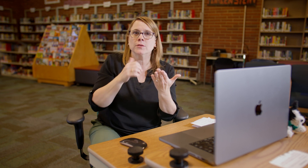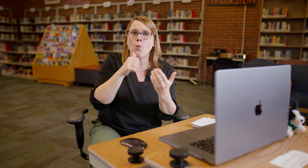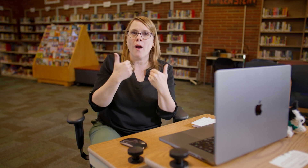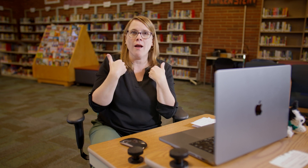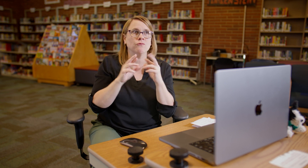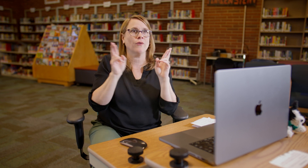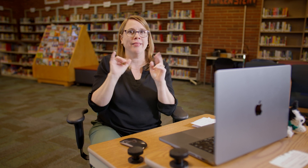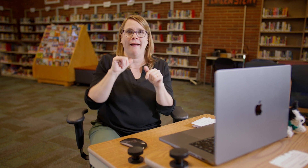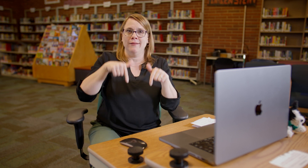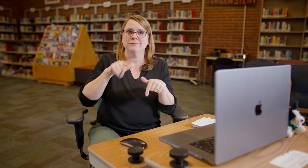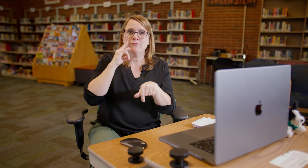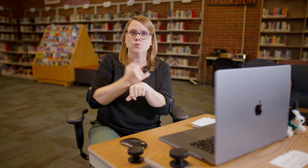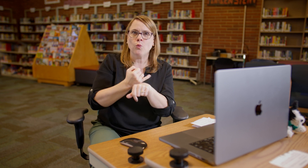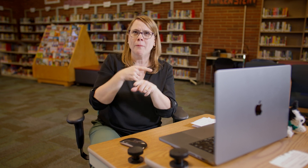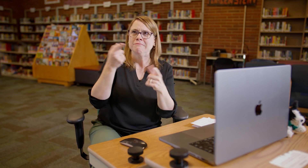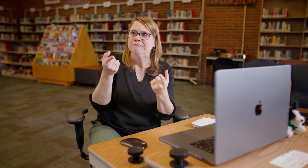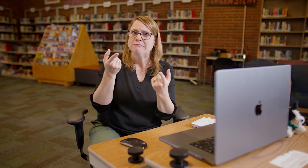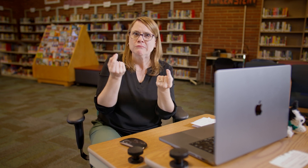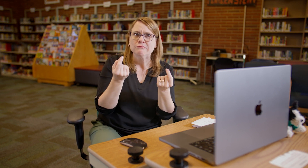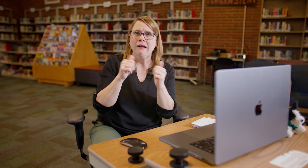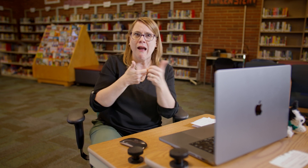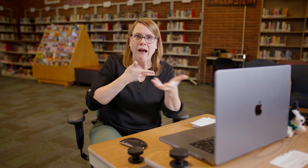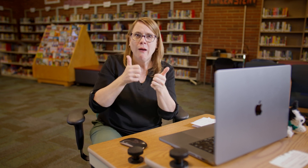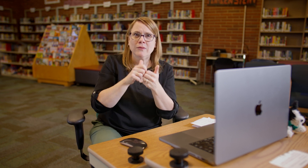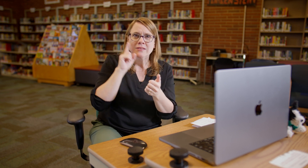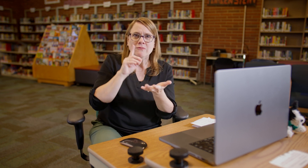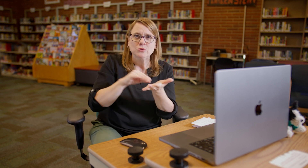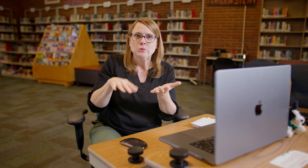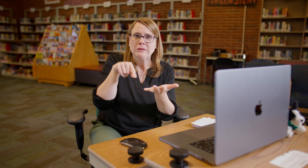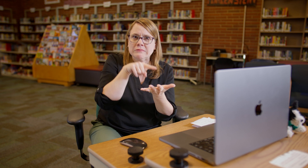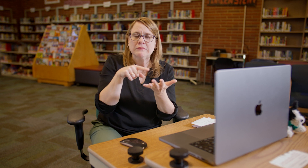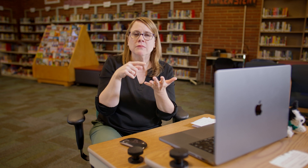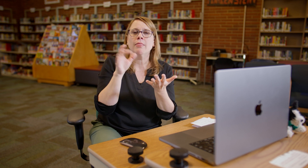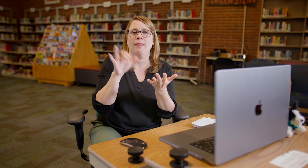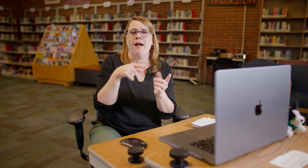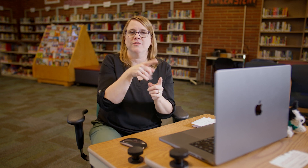who may not have a local Deaf school to confer with.